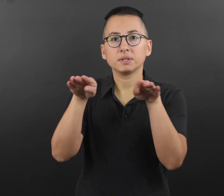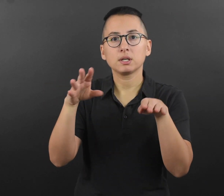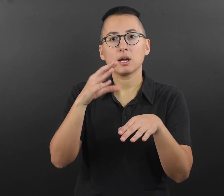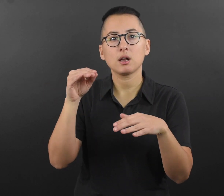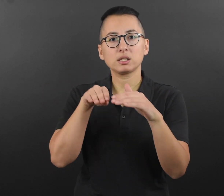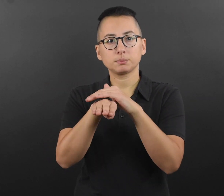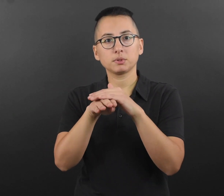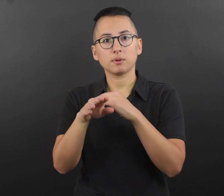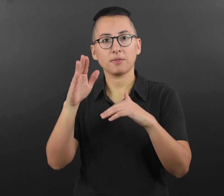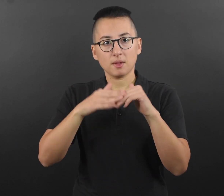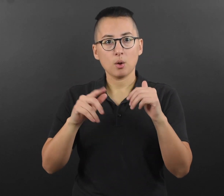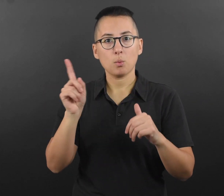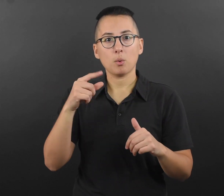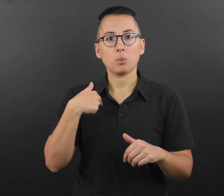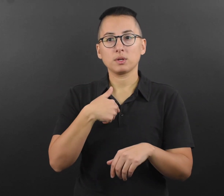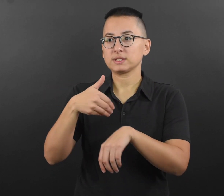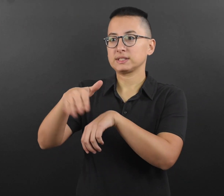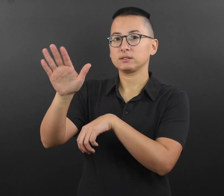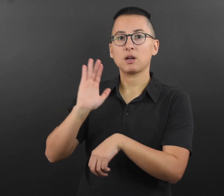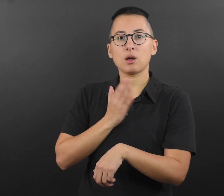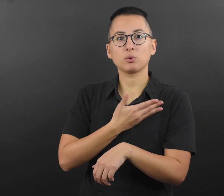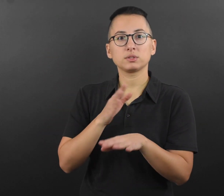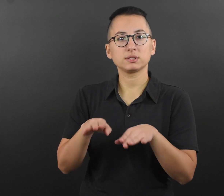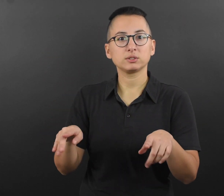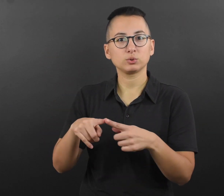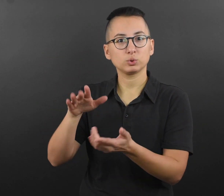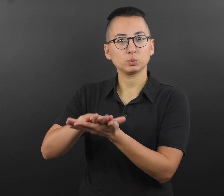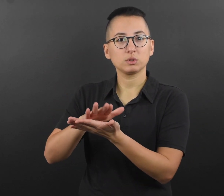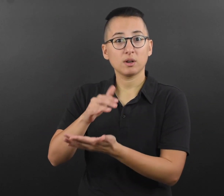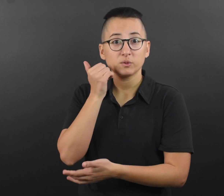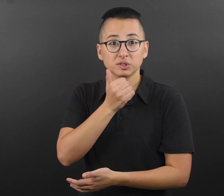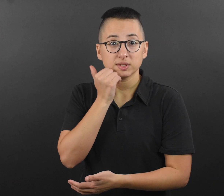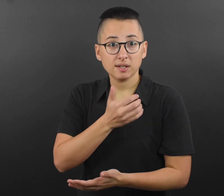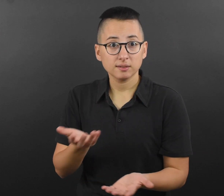equitable, and accessible than where we send our kids off to school every day.